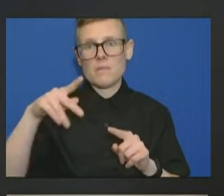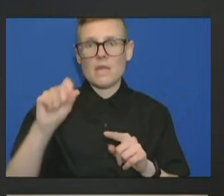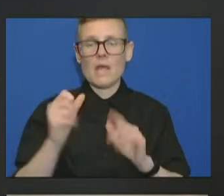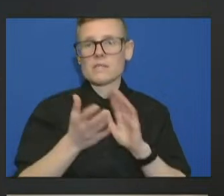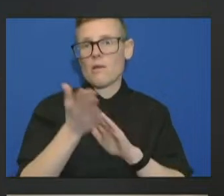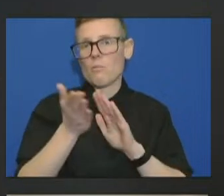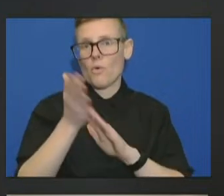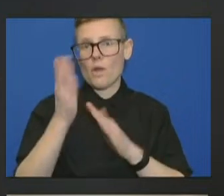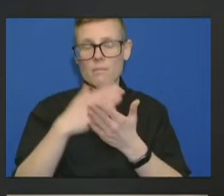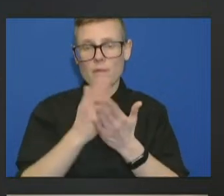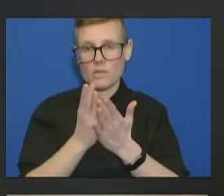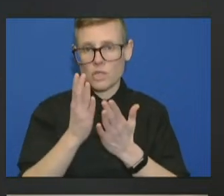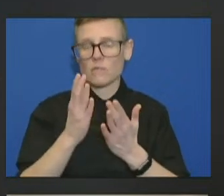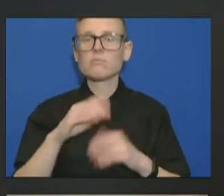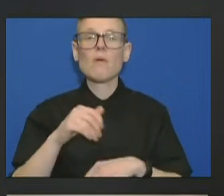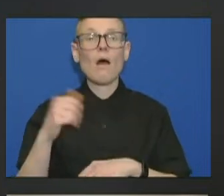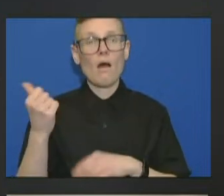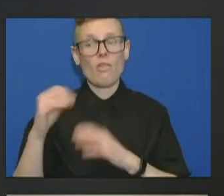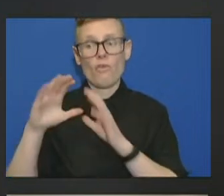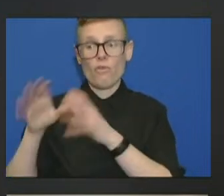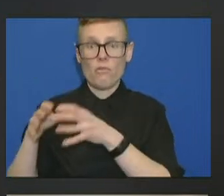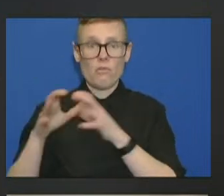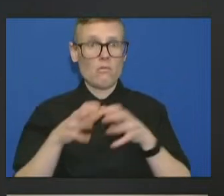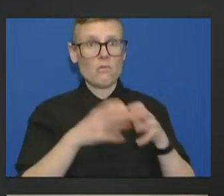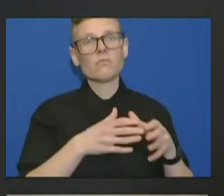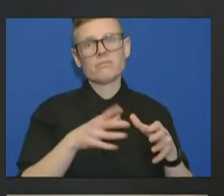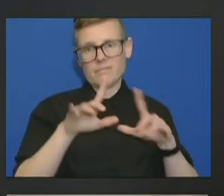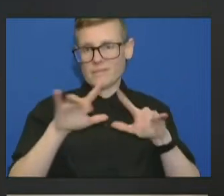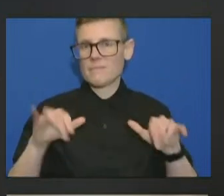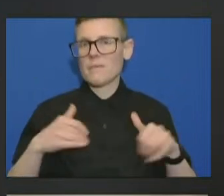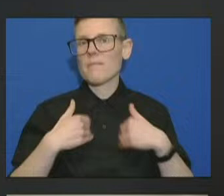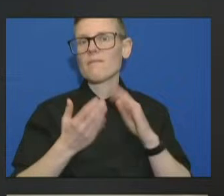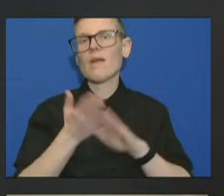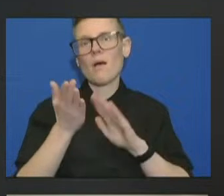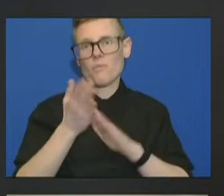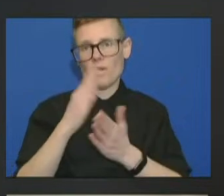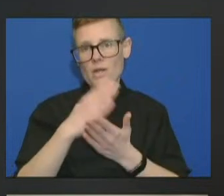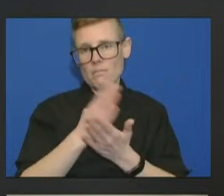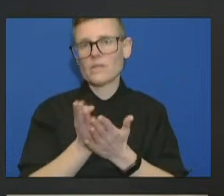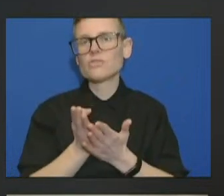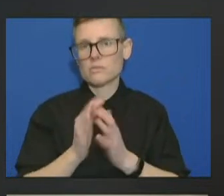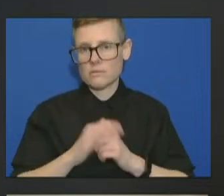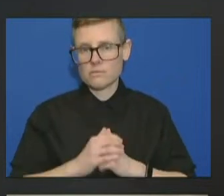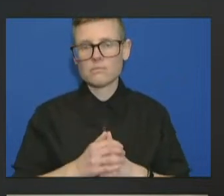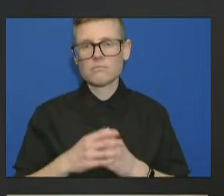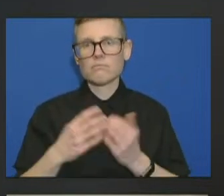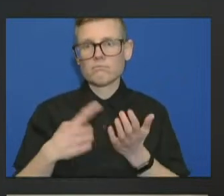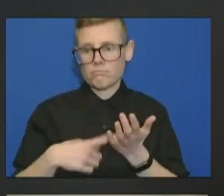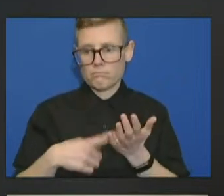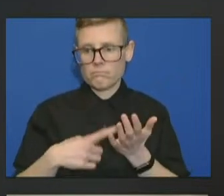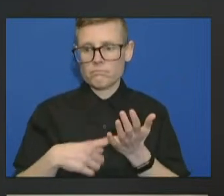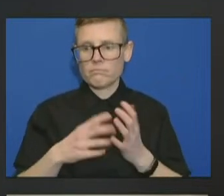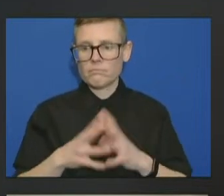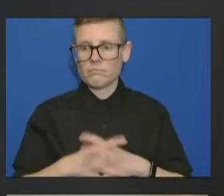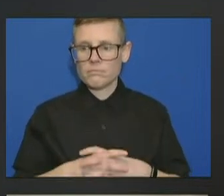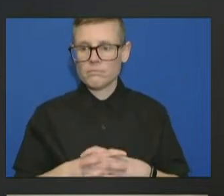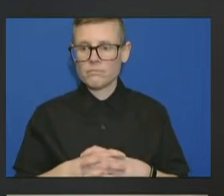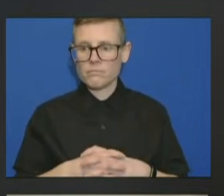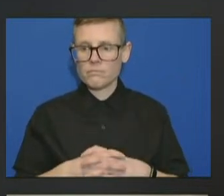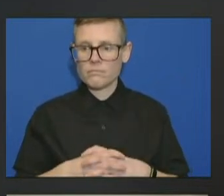hearing times regarding the M.c.p.s. Operating budget and other entities are also having